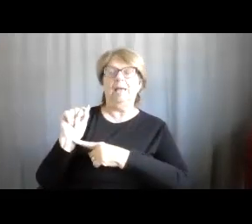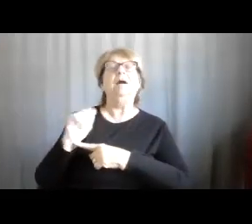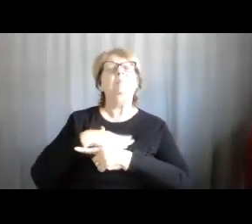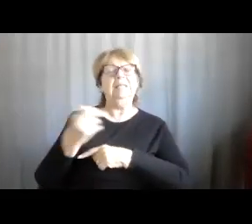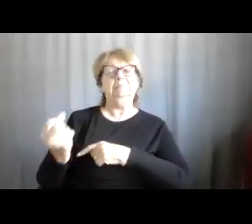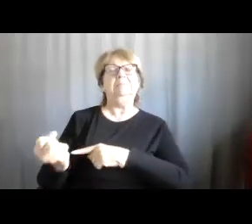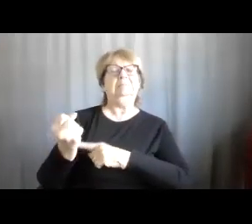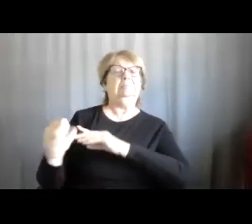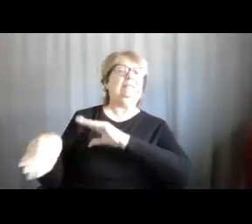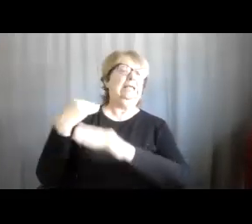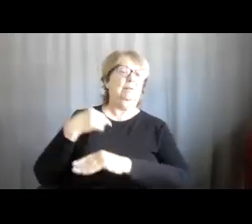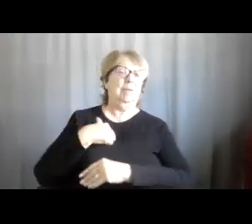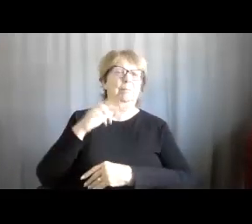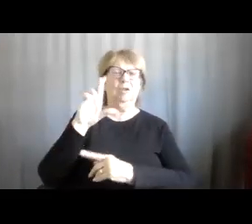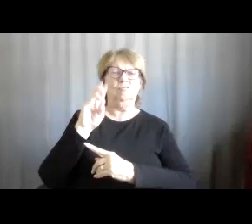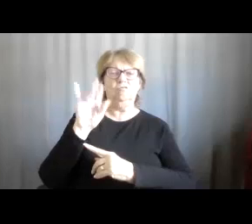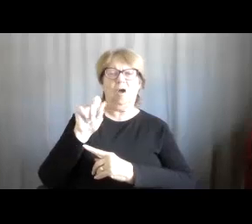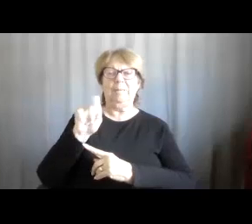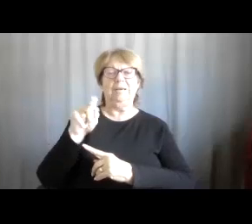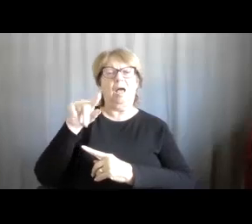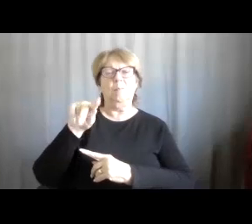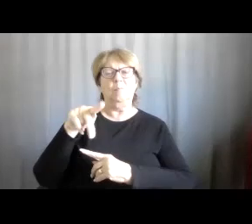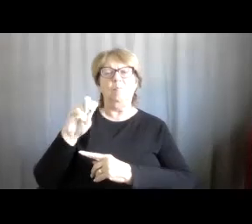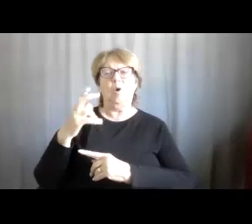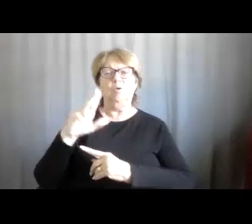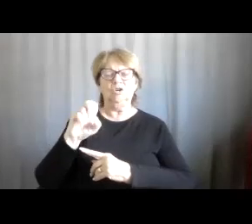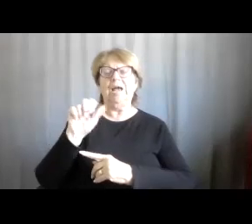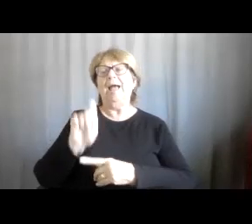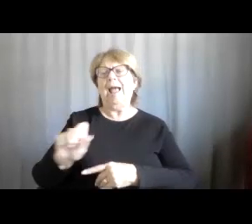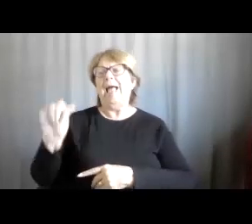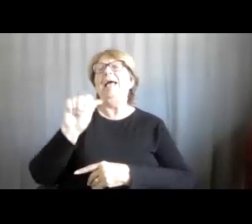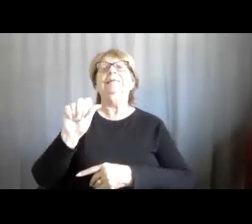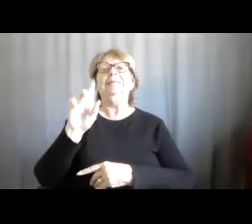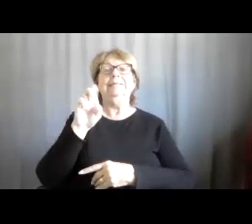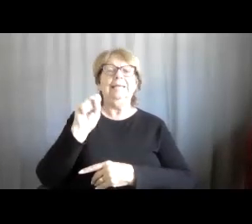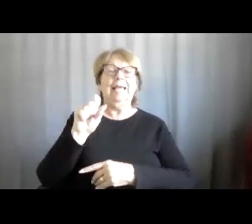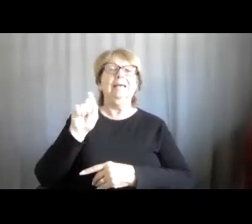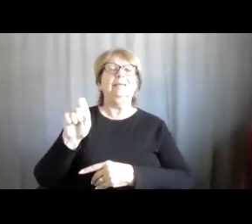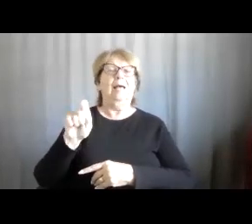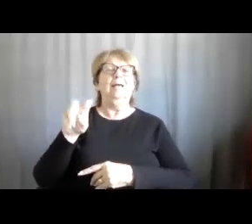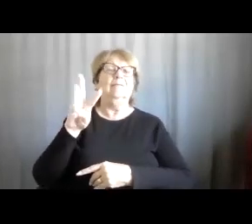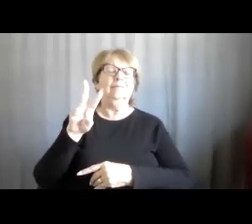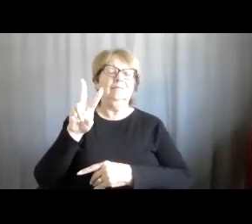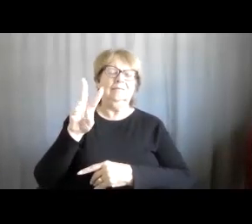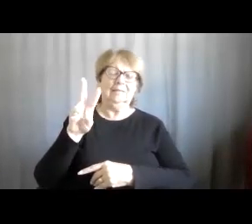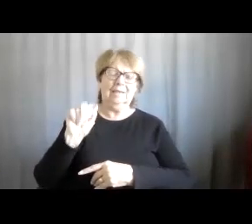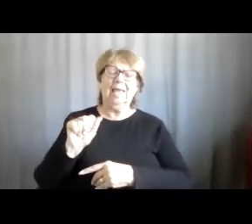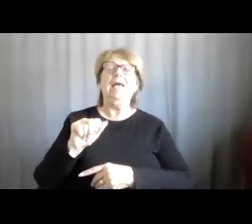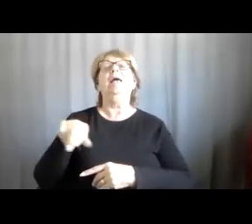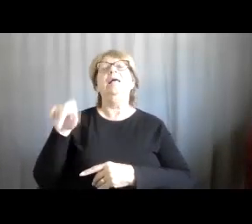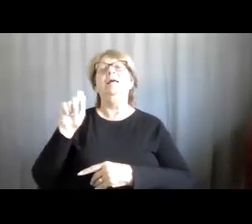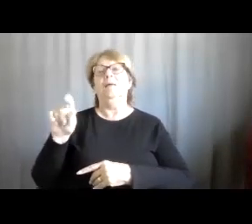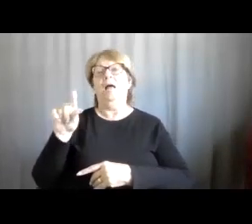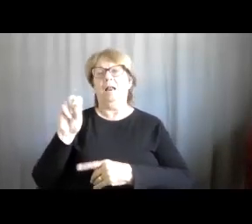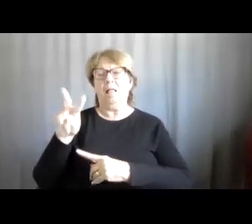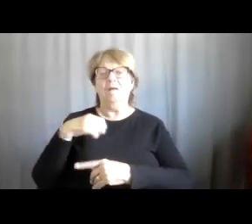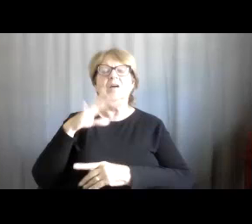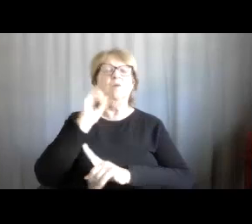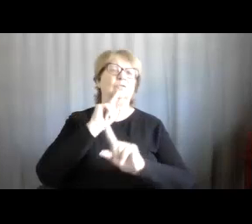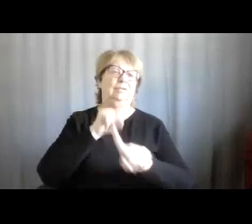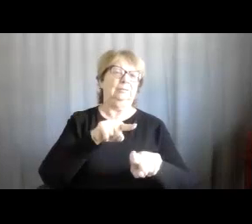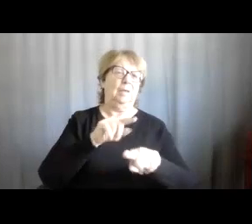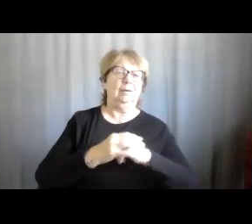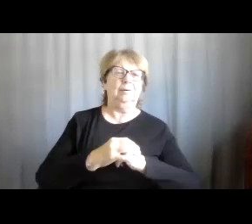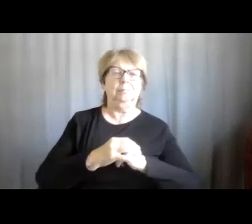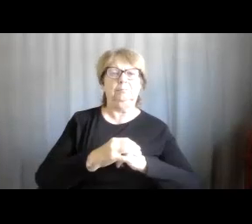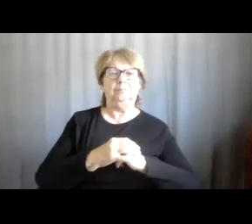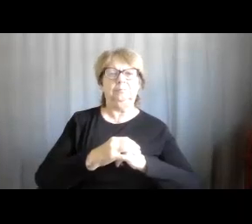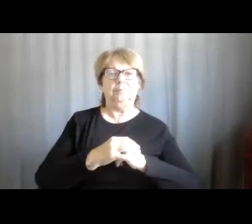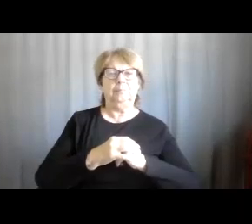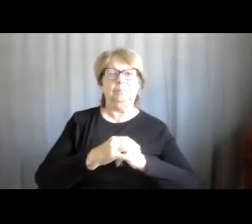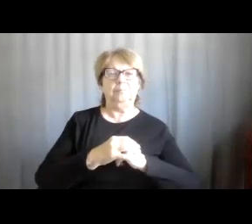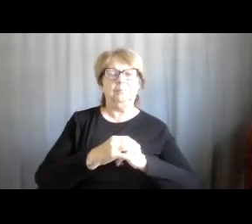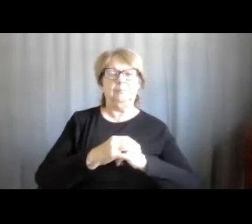at roby.poche@des.wa.gov and I can respond to you.